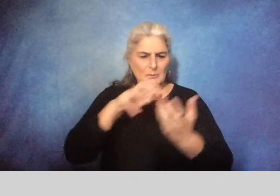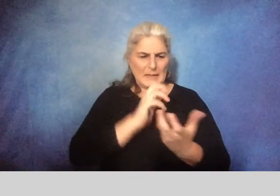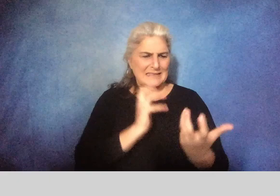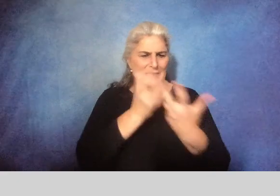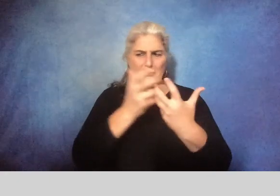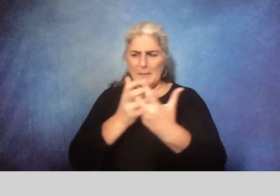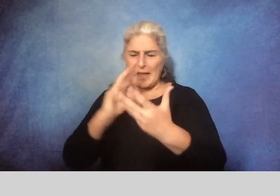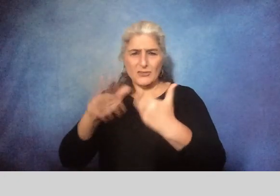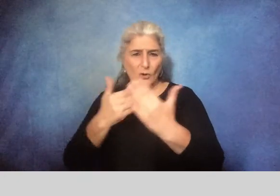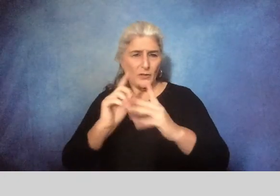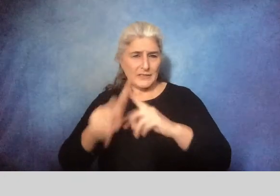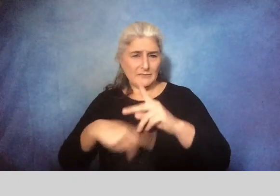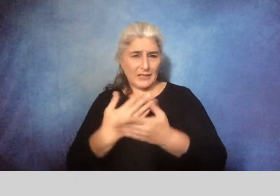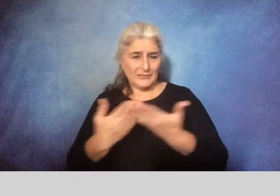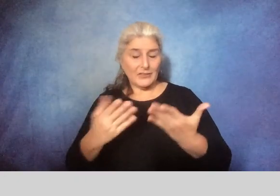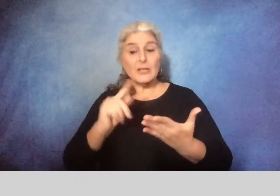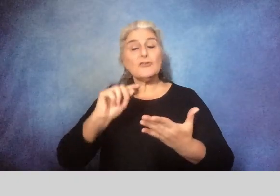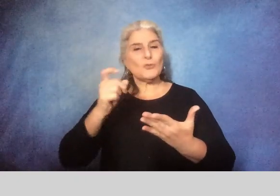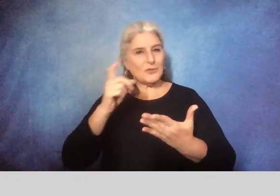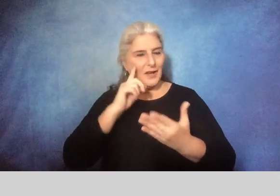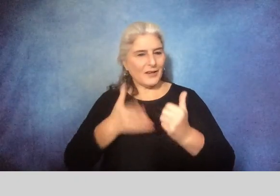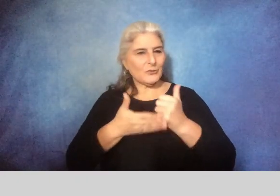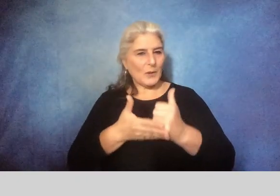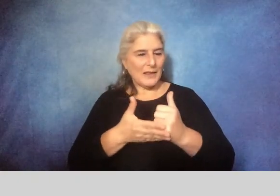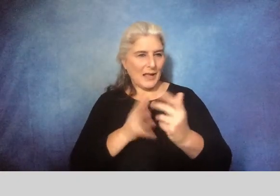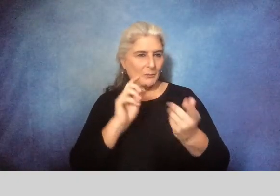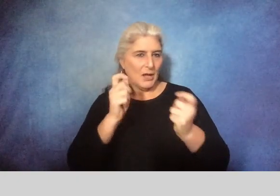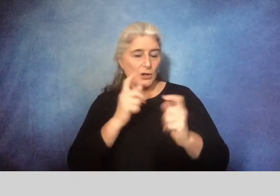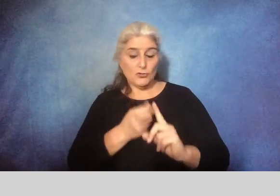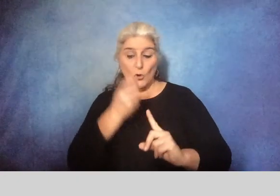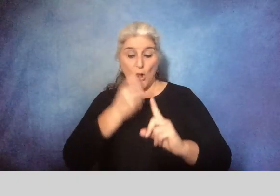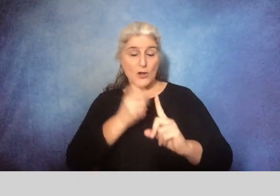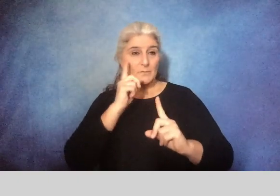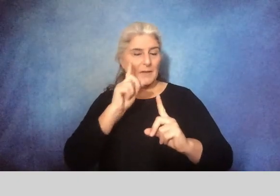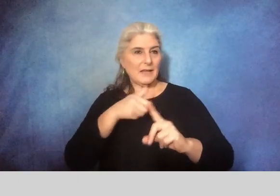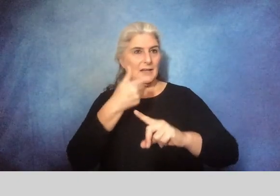So Tox helps in that particular space to automate and standardize Python testing.